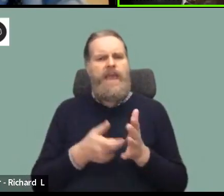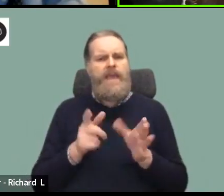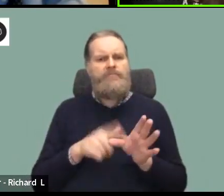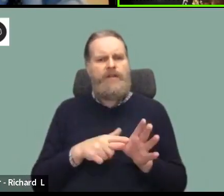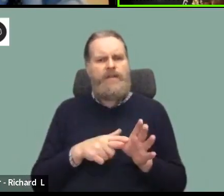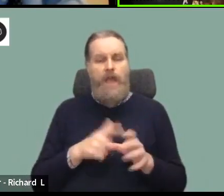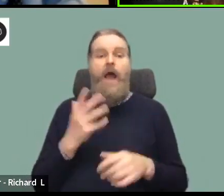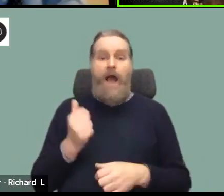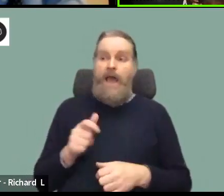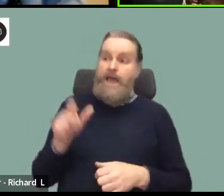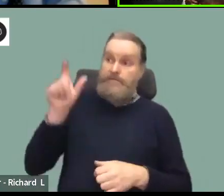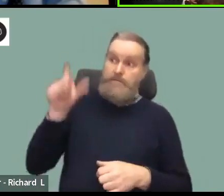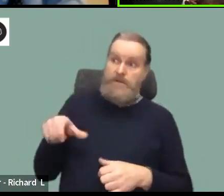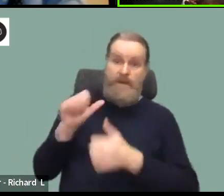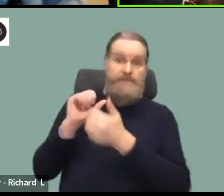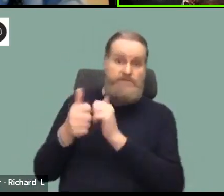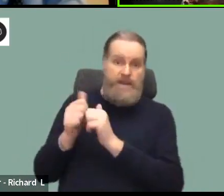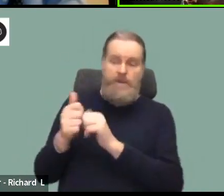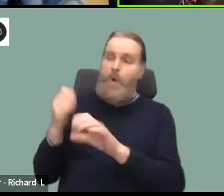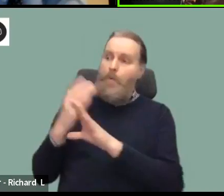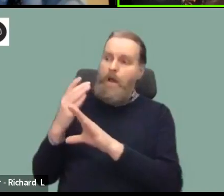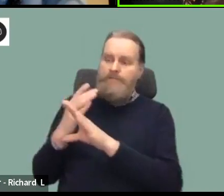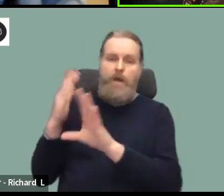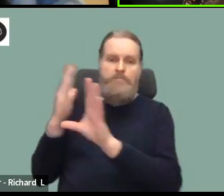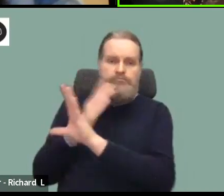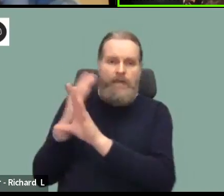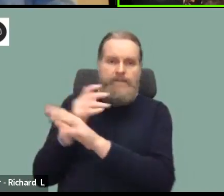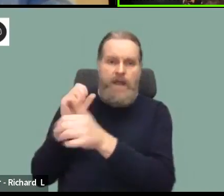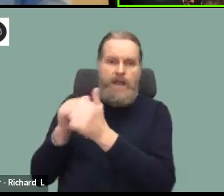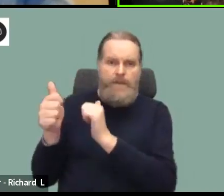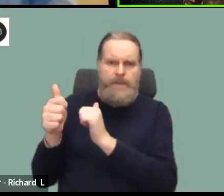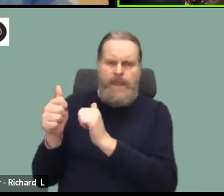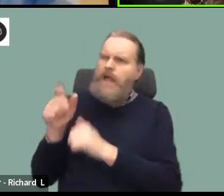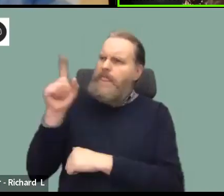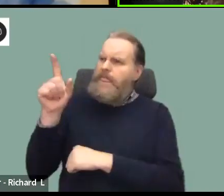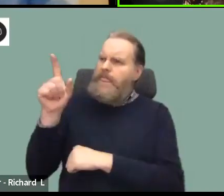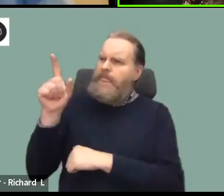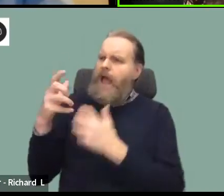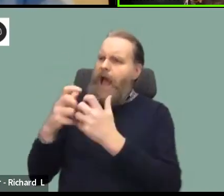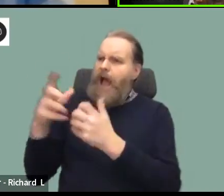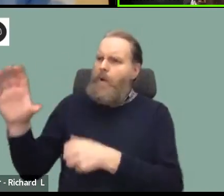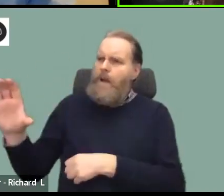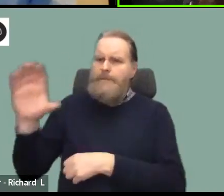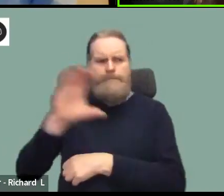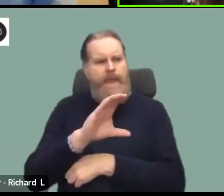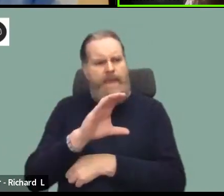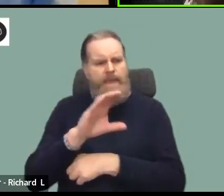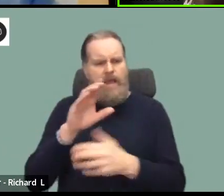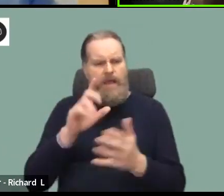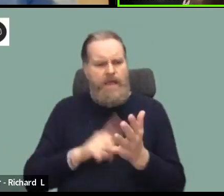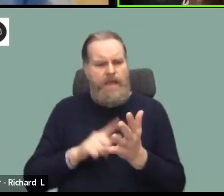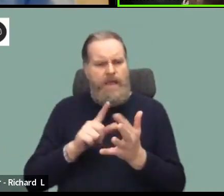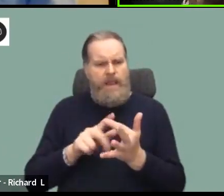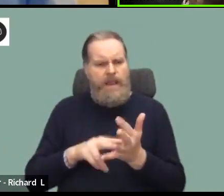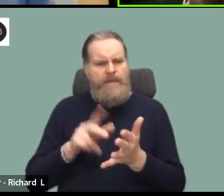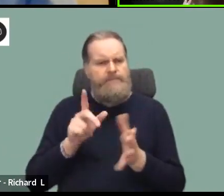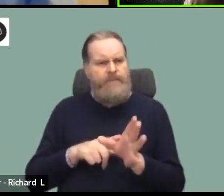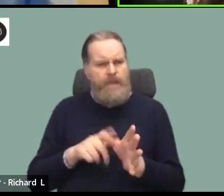says, I says I have a friend who works in private sector, who's a member in private sector, who's a member there for. an hour and asked how they can donate pCs is levy, is that possible